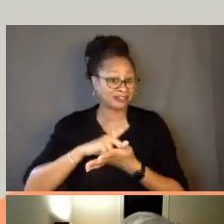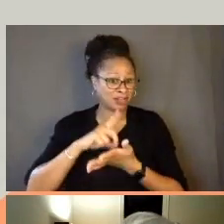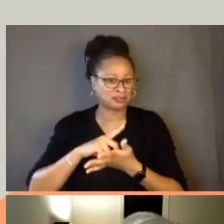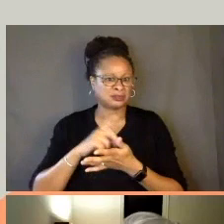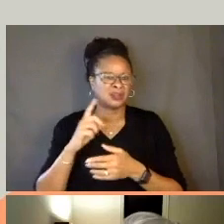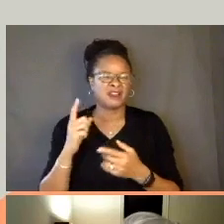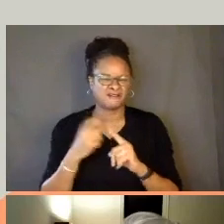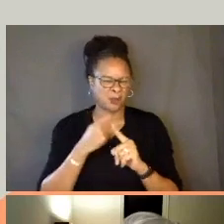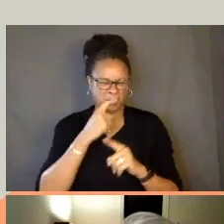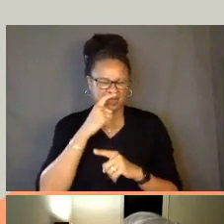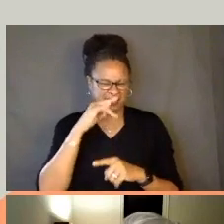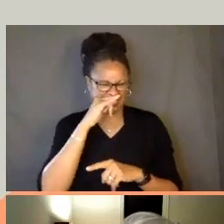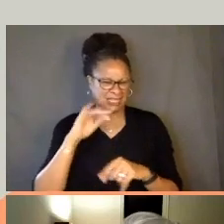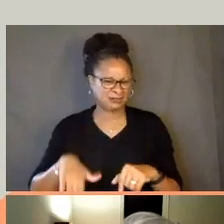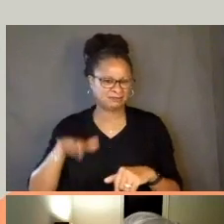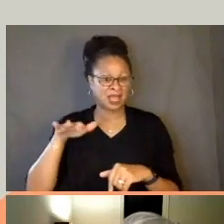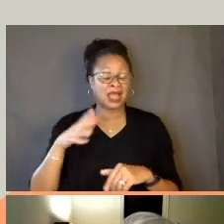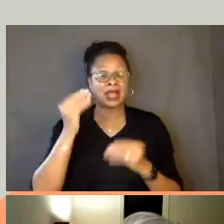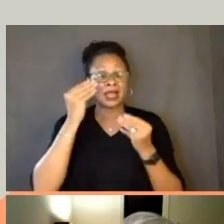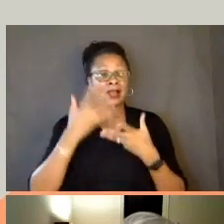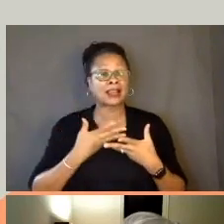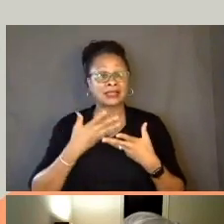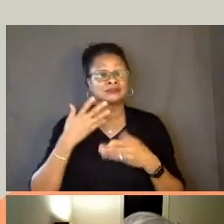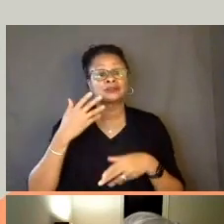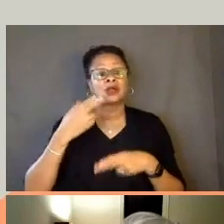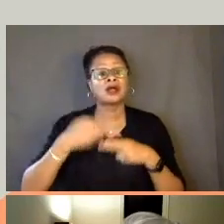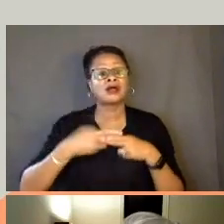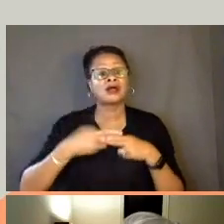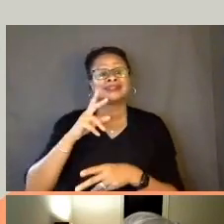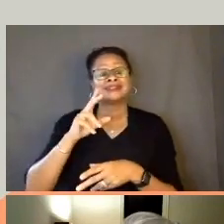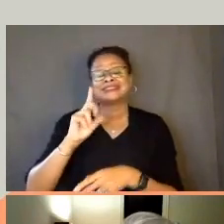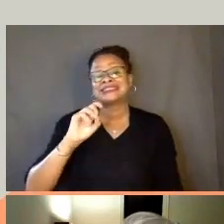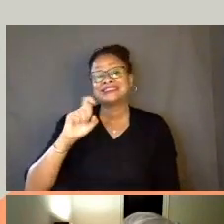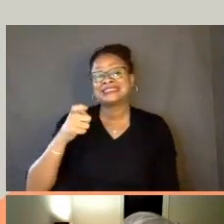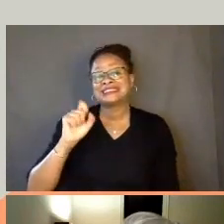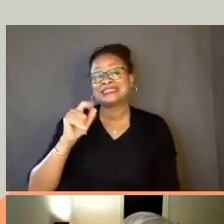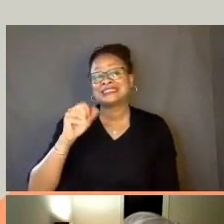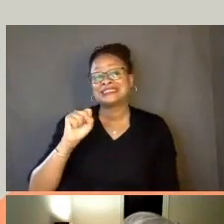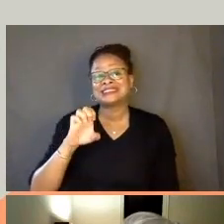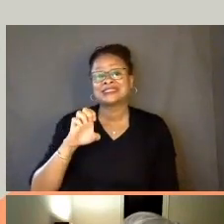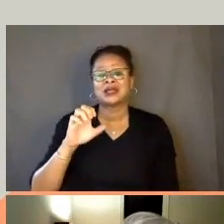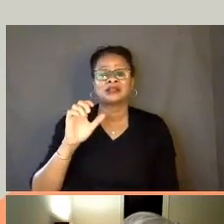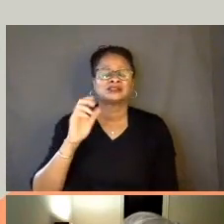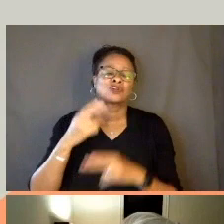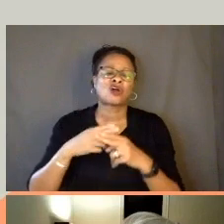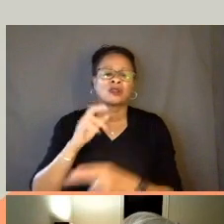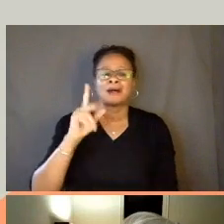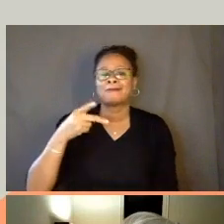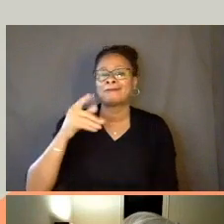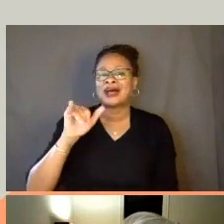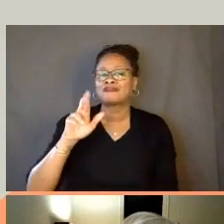He told me that I had a disease called iritis, arthritis of the eye.